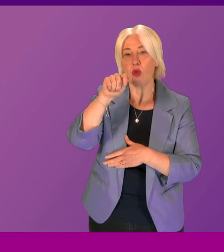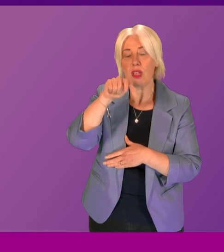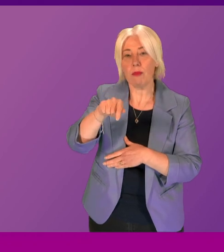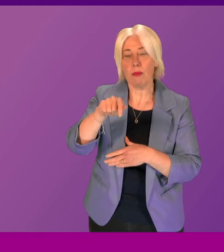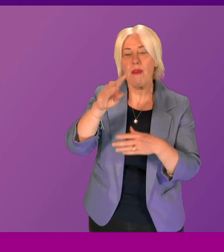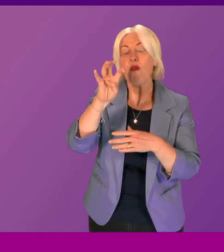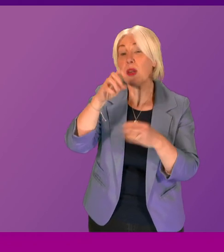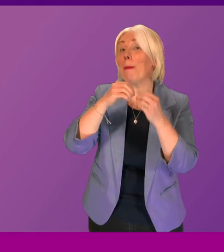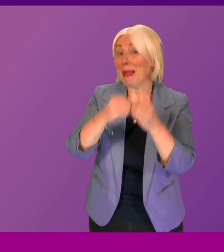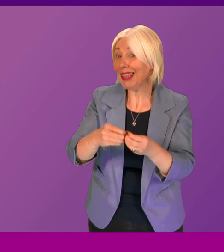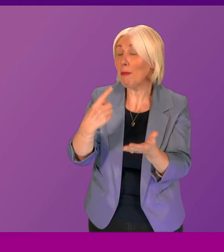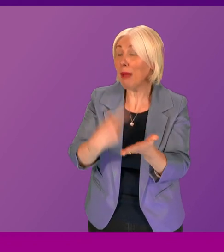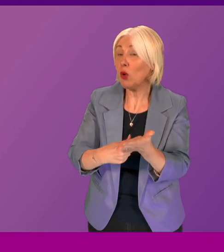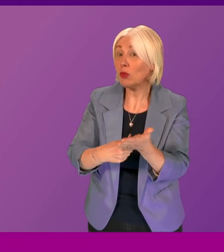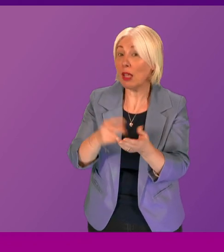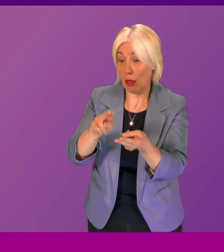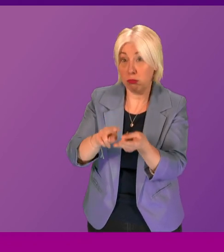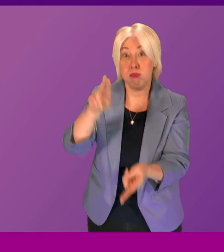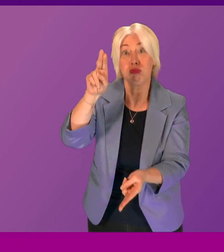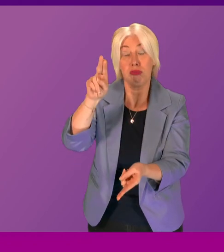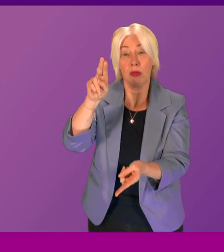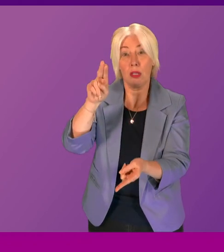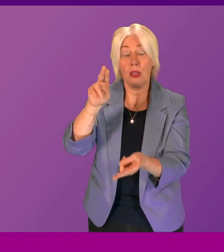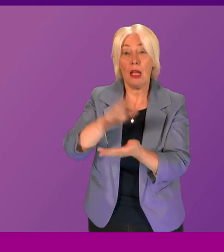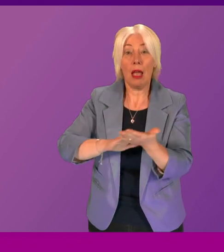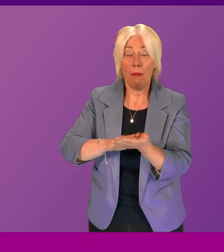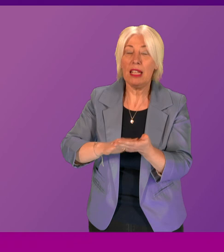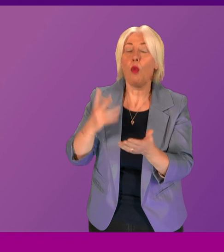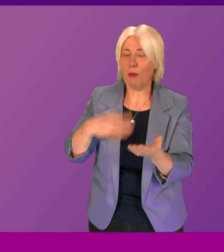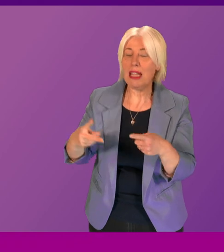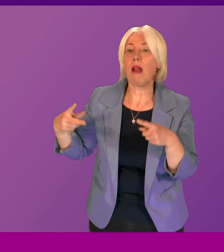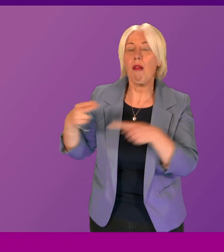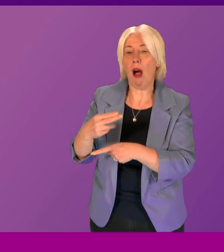That is a real-terms increase, despite the real-terms budget cuts that I mentioned.